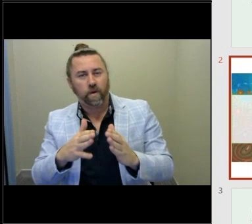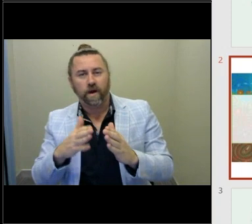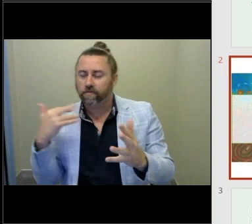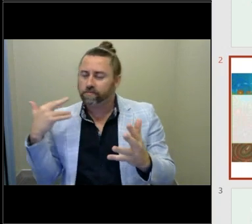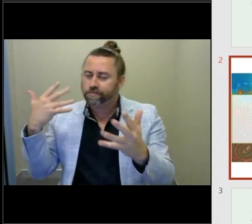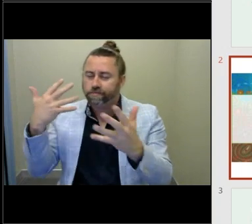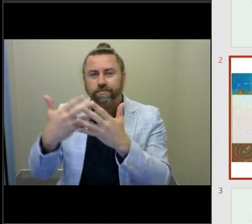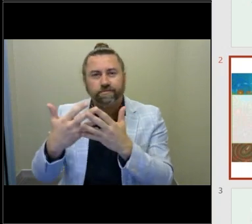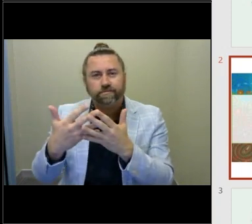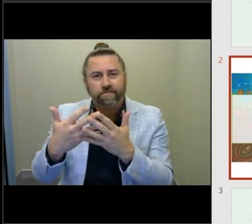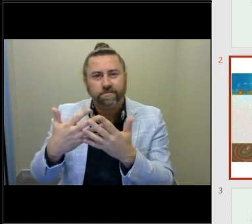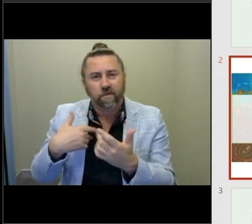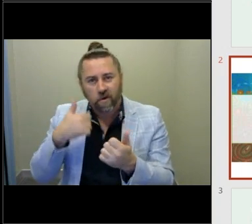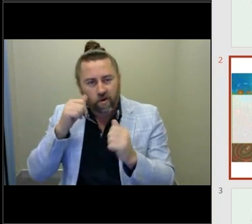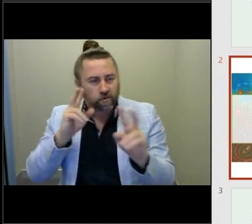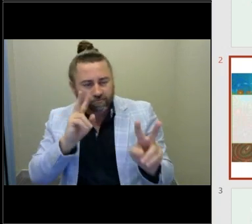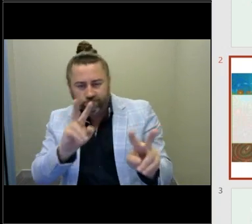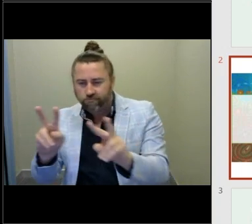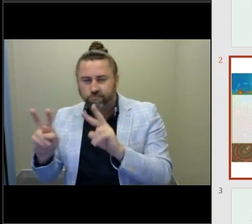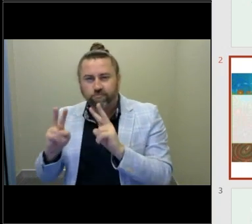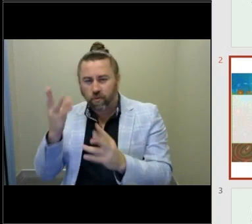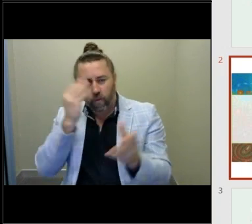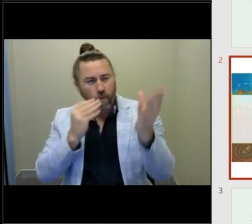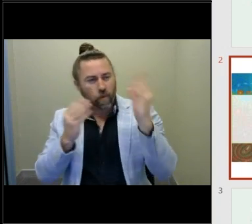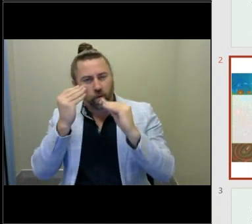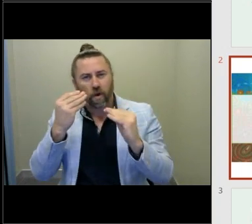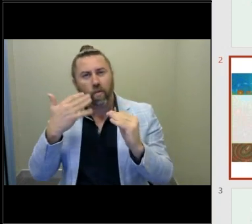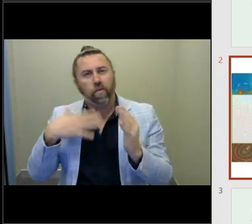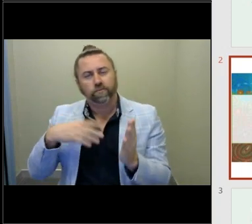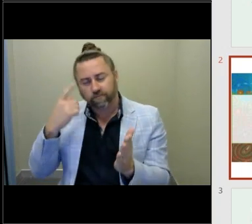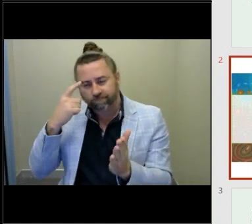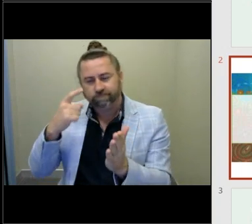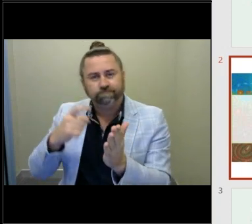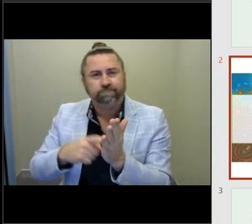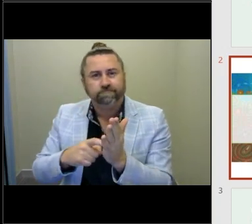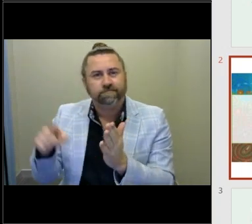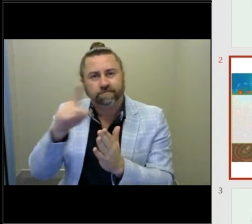just acknowledge the important role that Aboriginal and Torres Strait Islander people play in